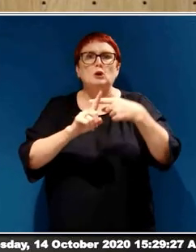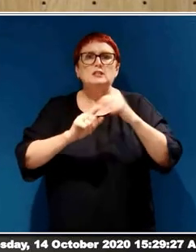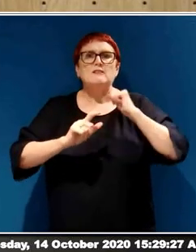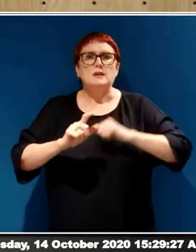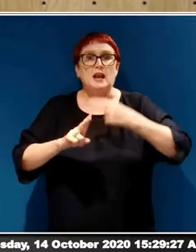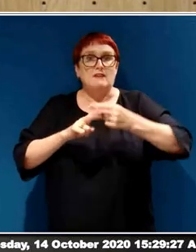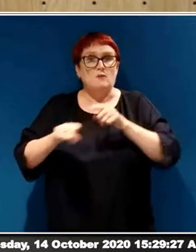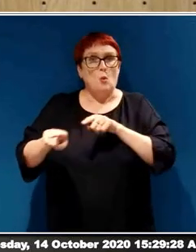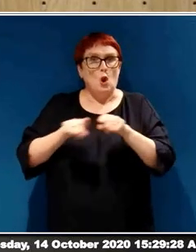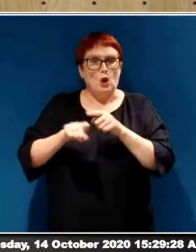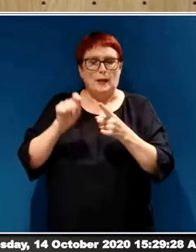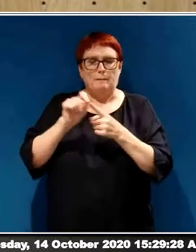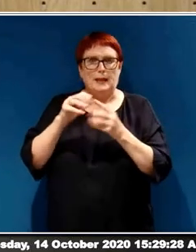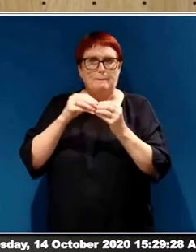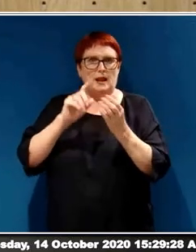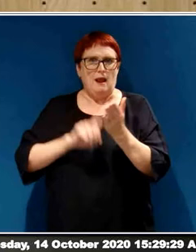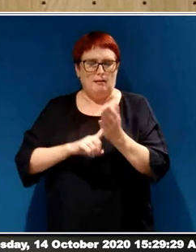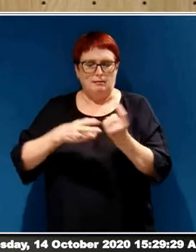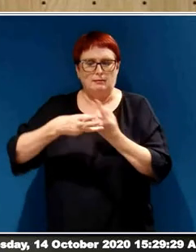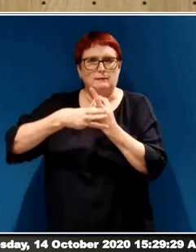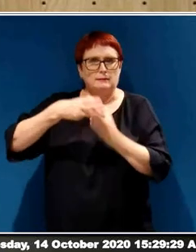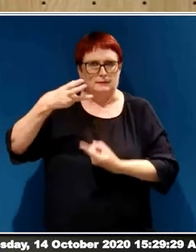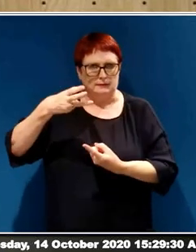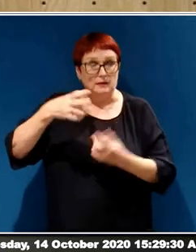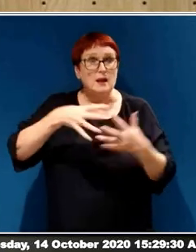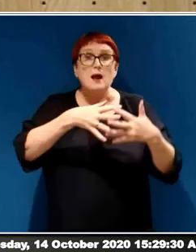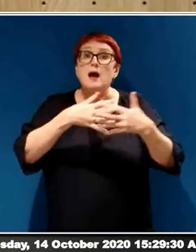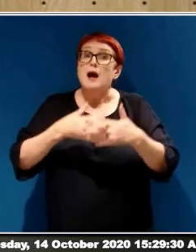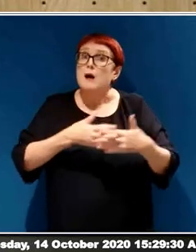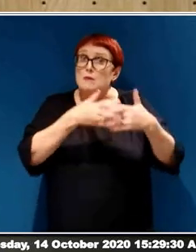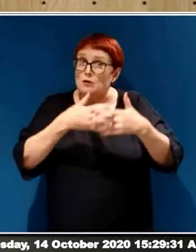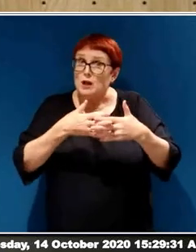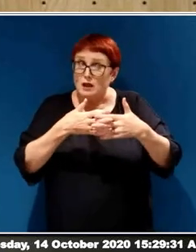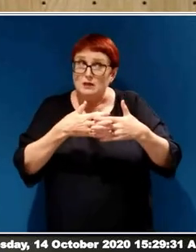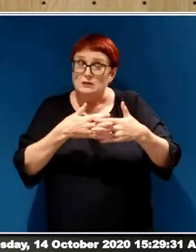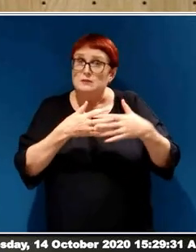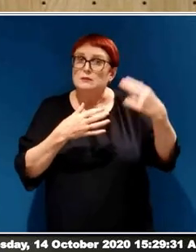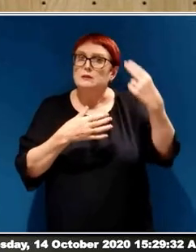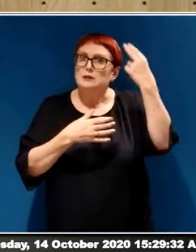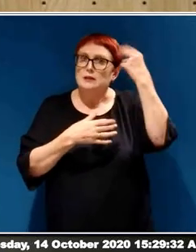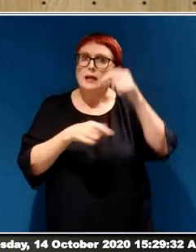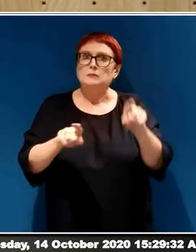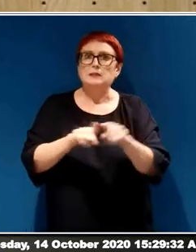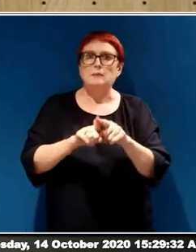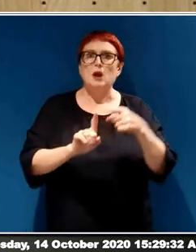And in the US it's also called Positive Behavioural Inventions and Supports.